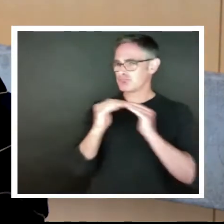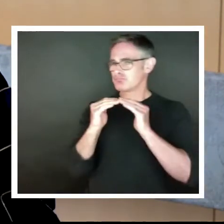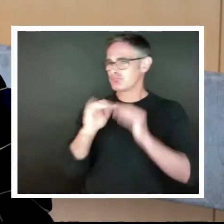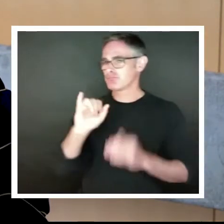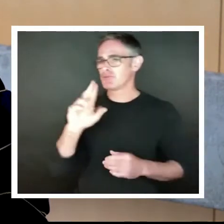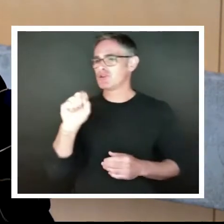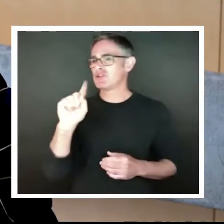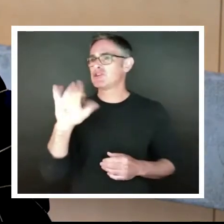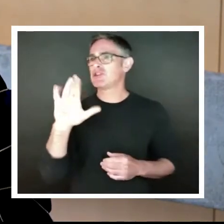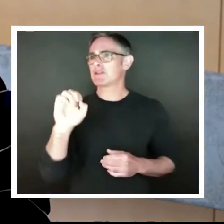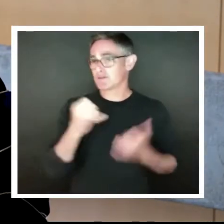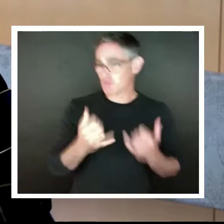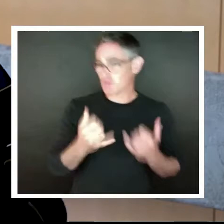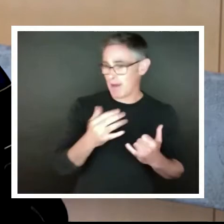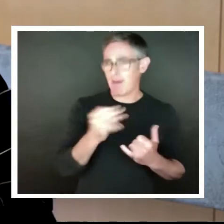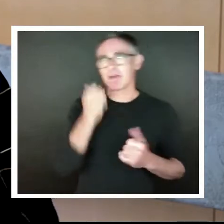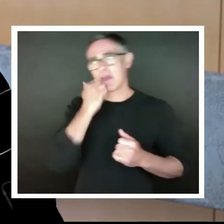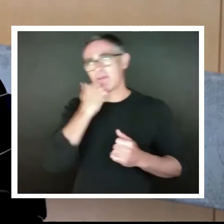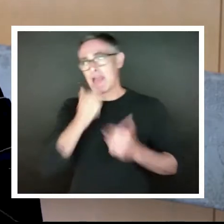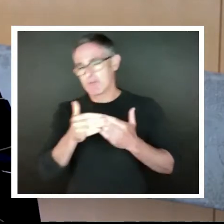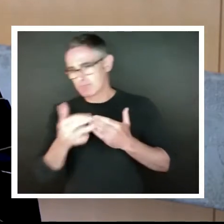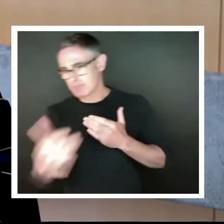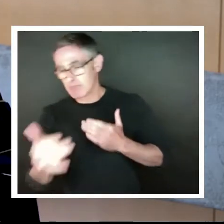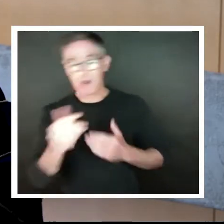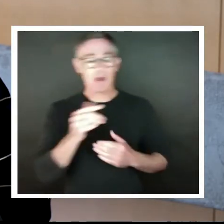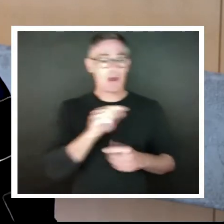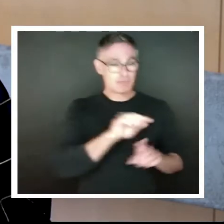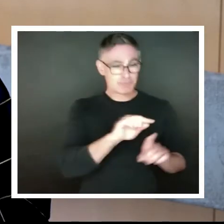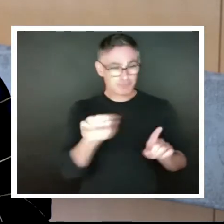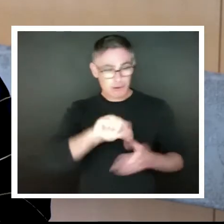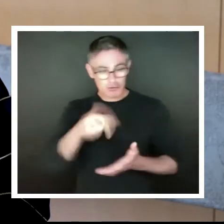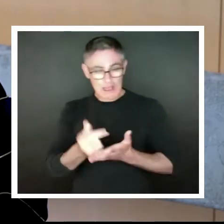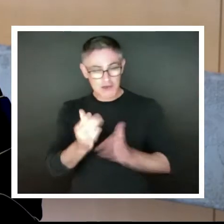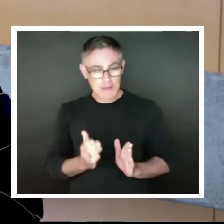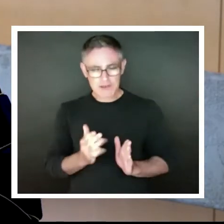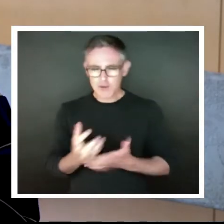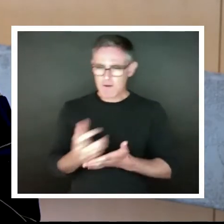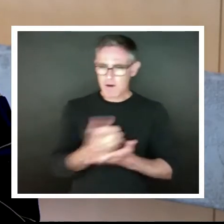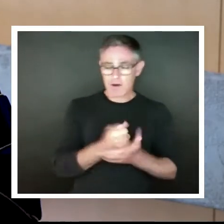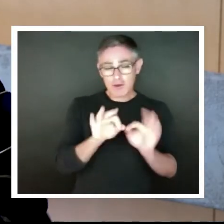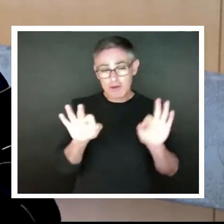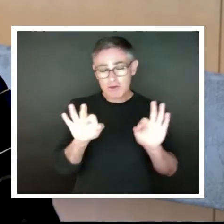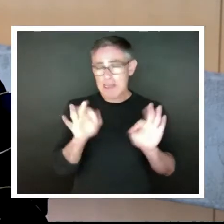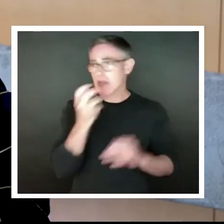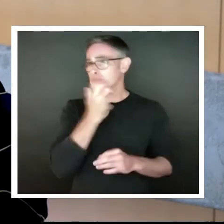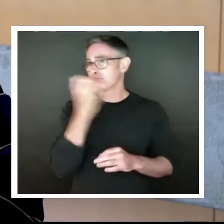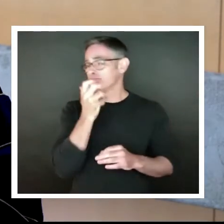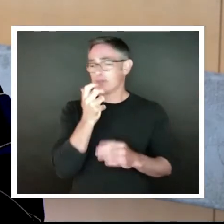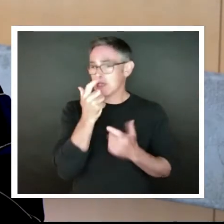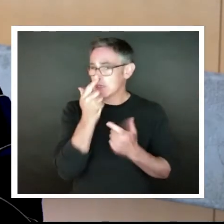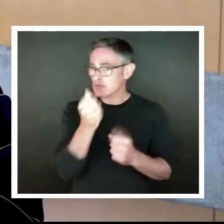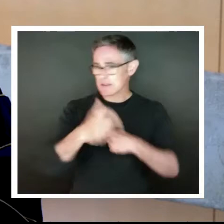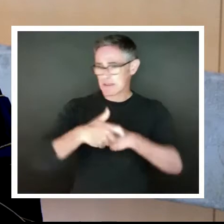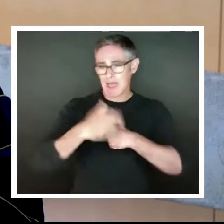Graduates, you earn a powerful degree at an extraordinary time in history. Your education, your skill sets,